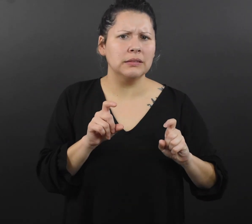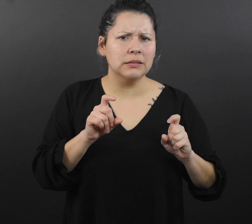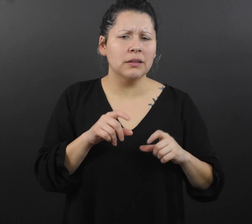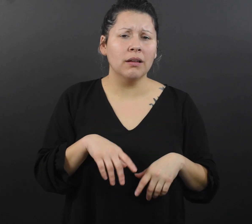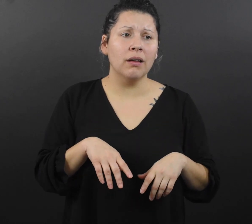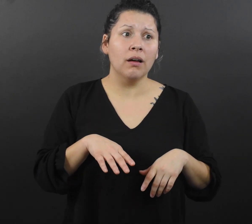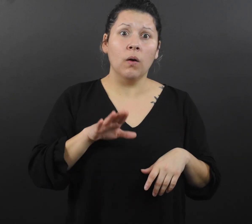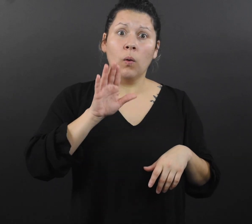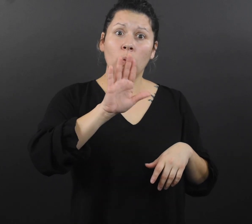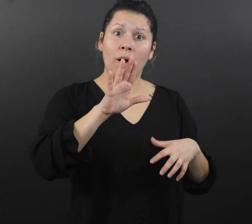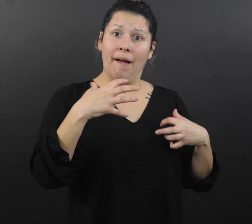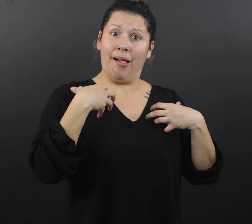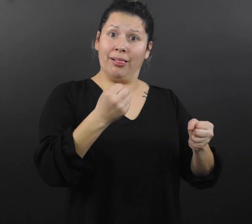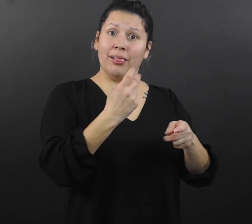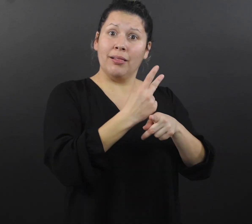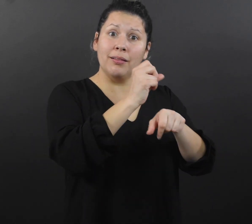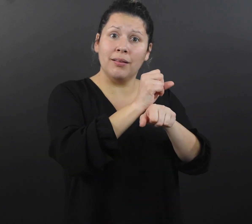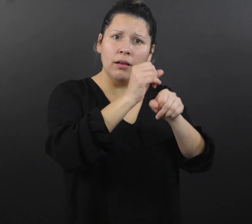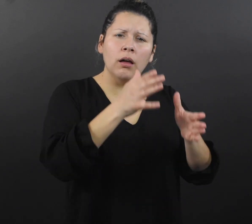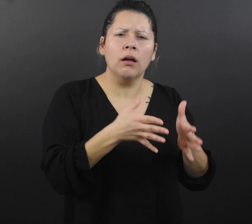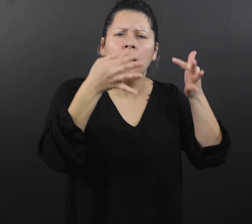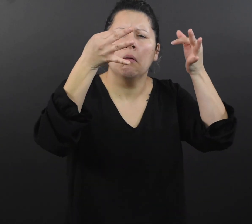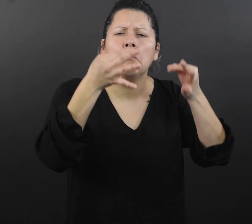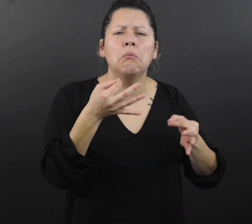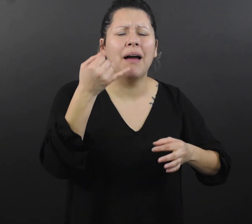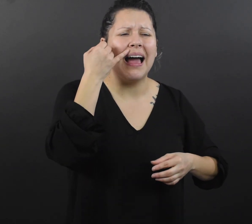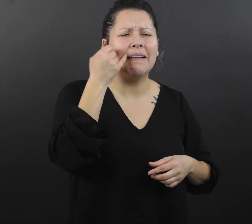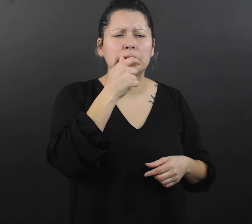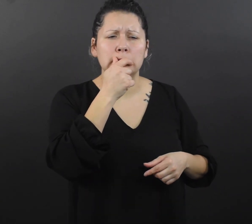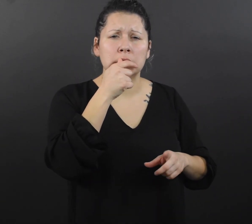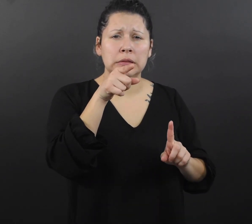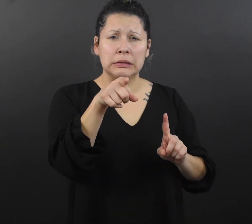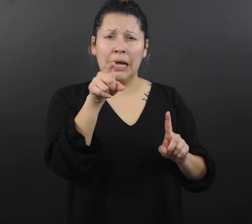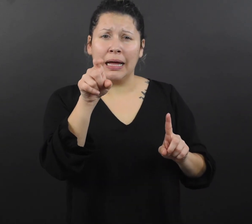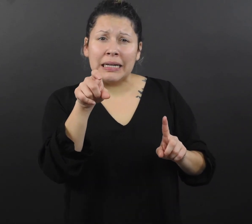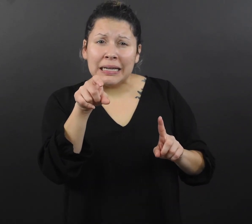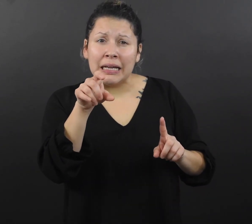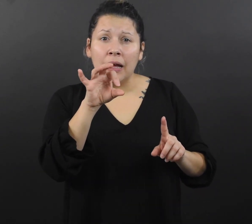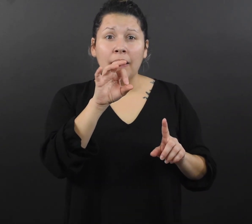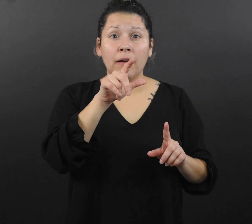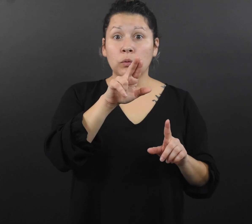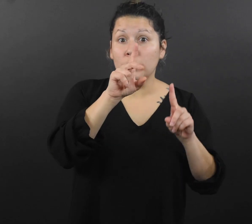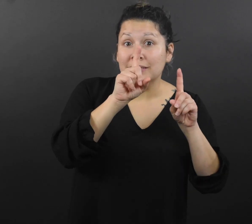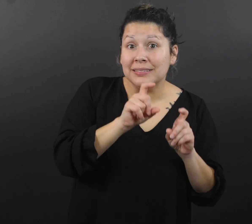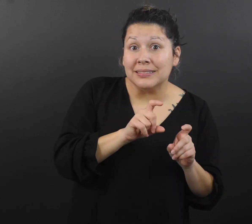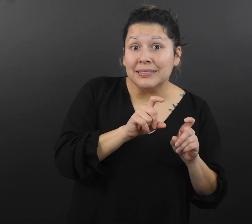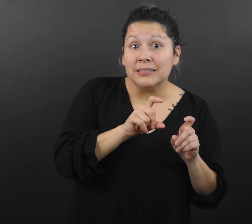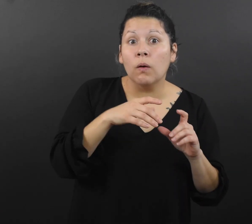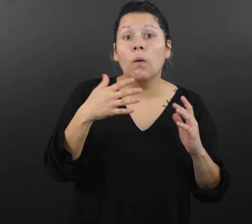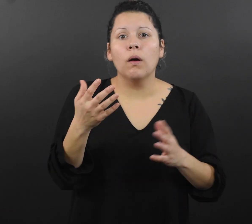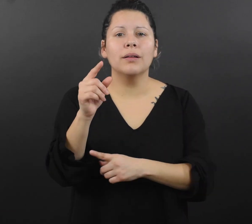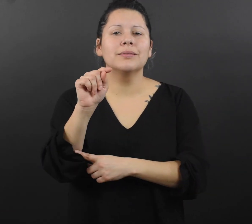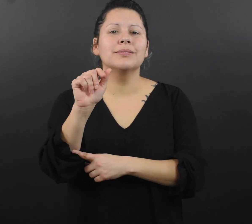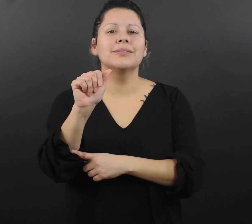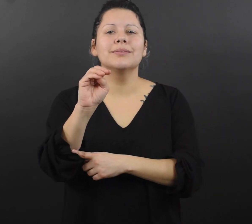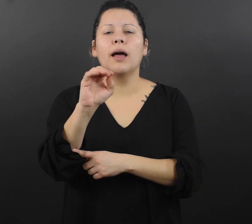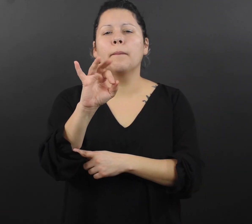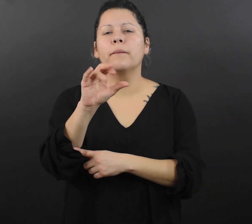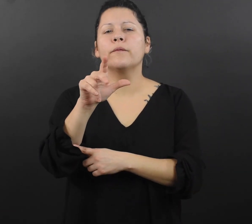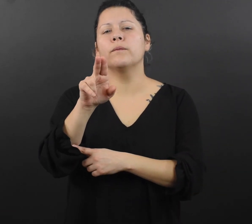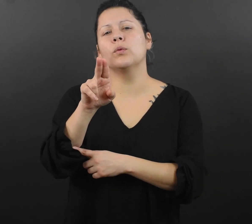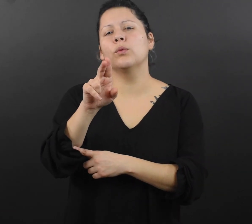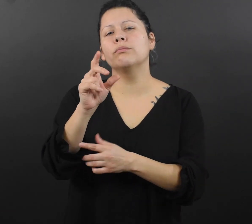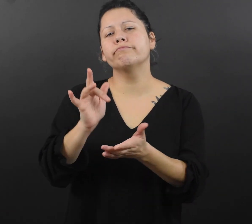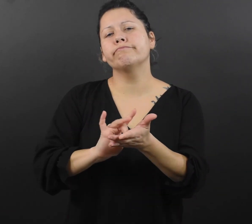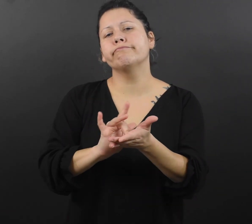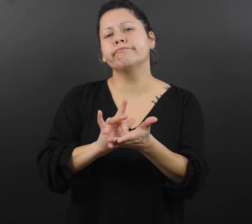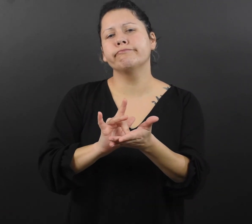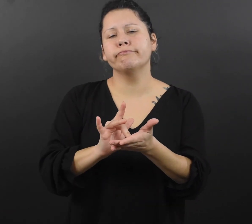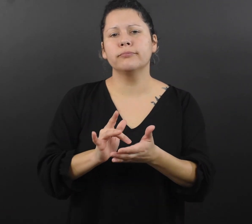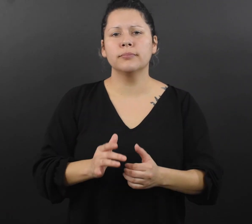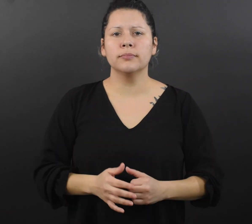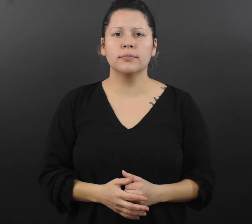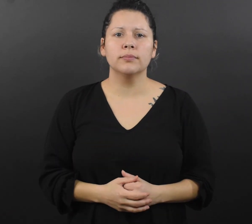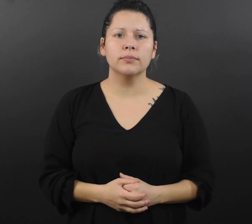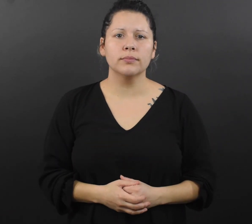determine if you also need an influenza test (and a Tamiflu prescription).